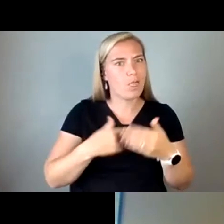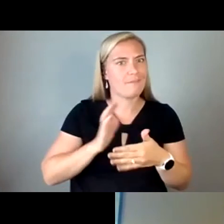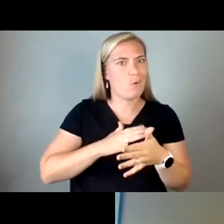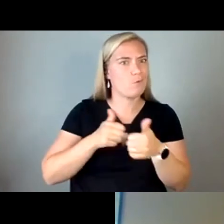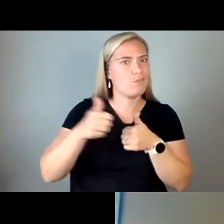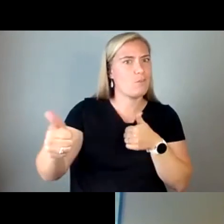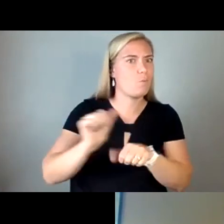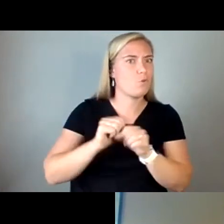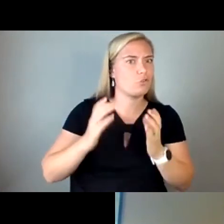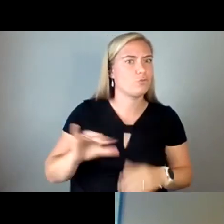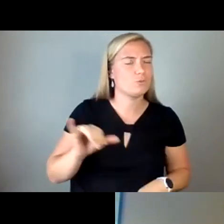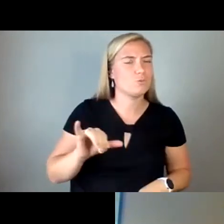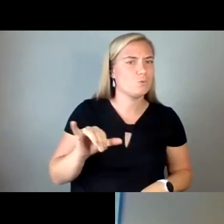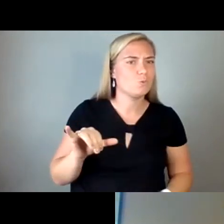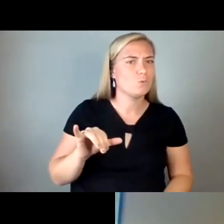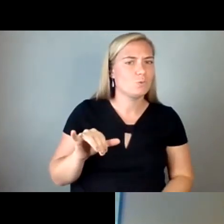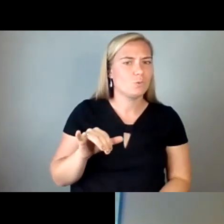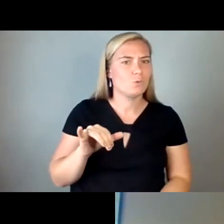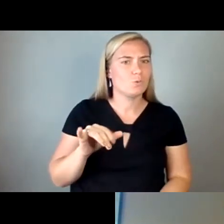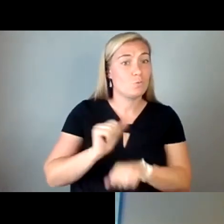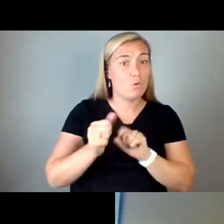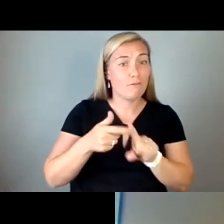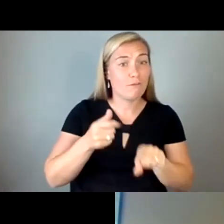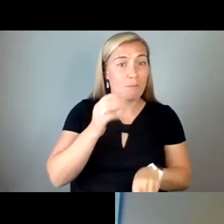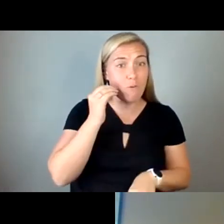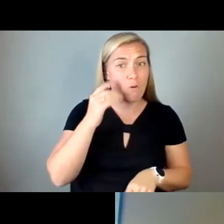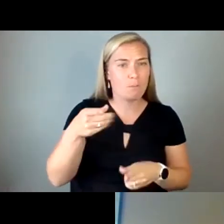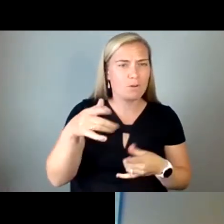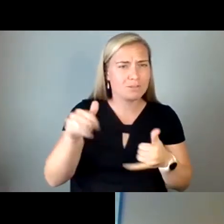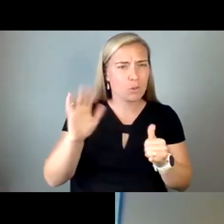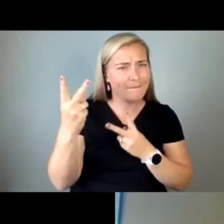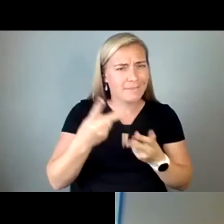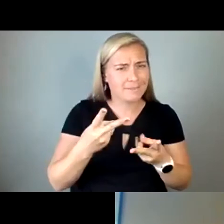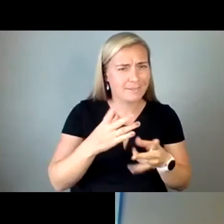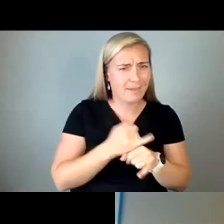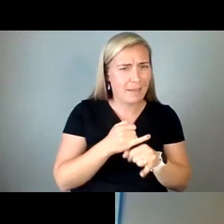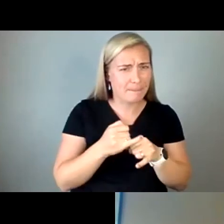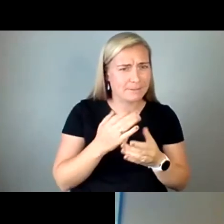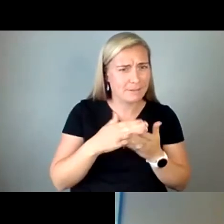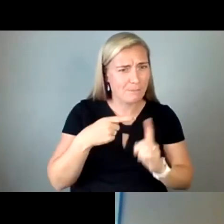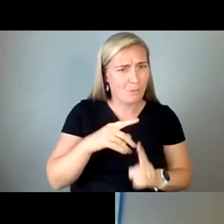in this process. I think the other piece is that we know that the Department of Labor's